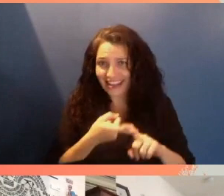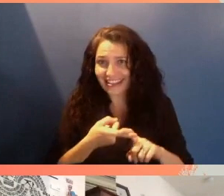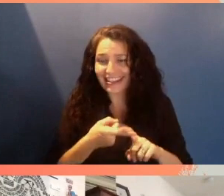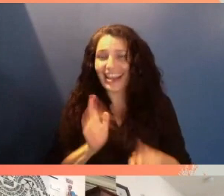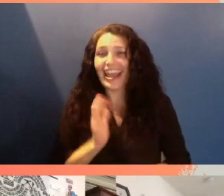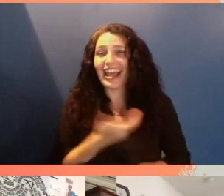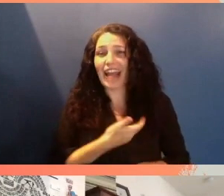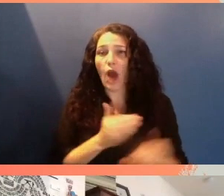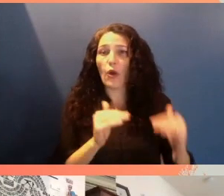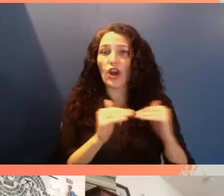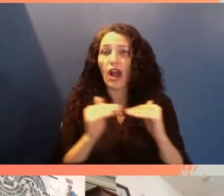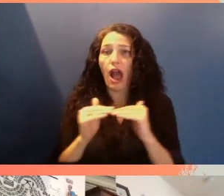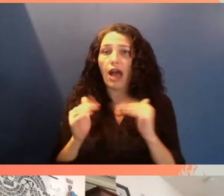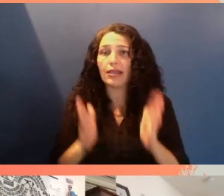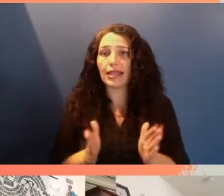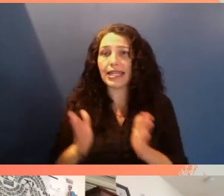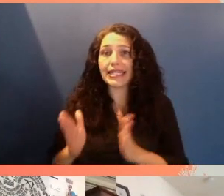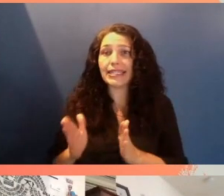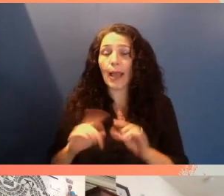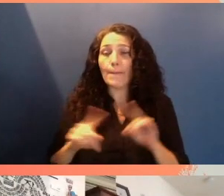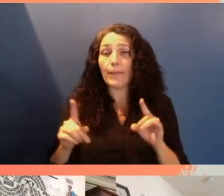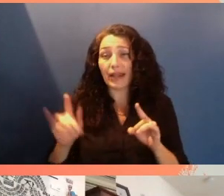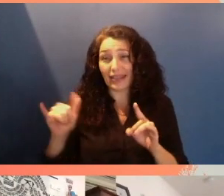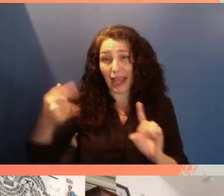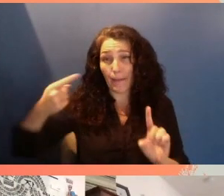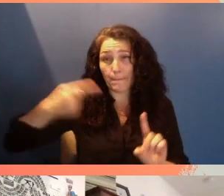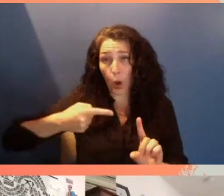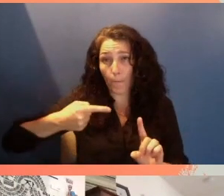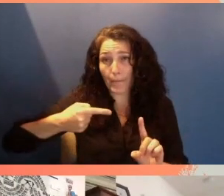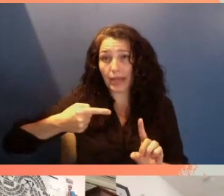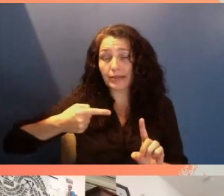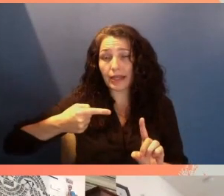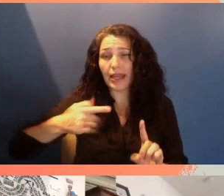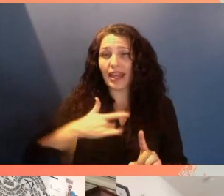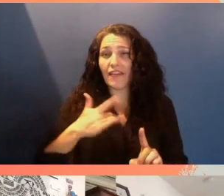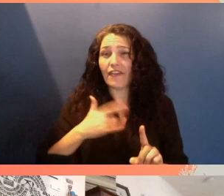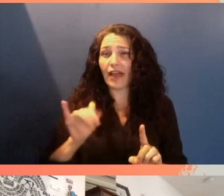but it felt at that moment to be working together